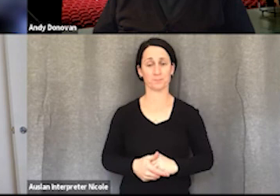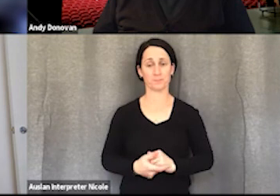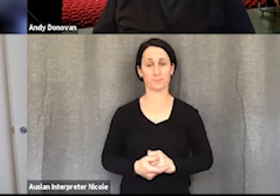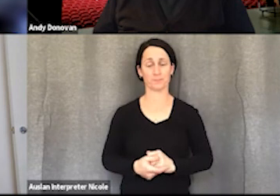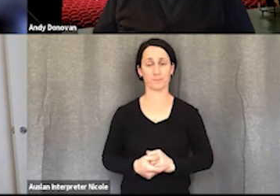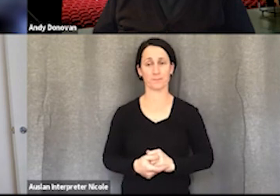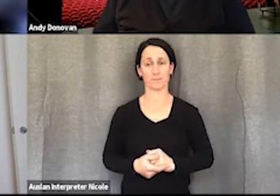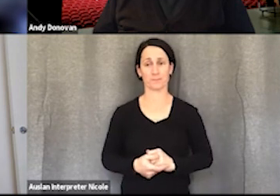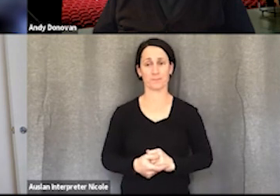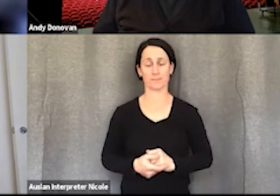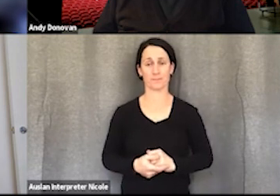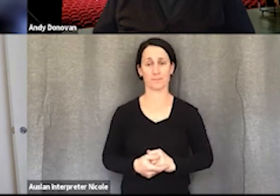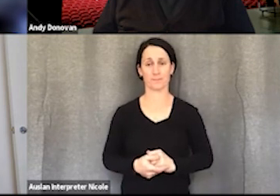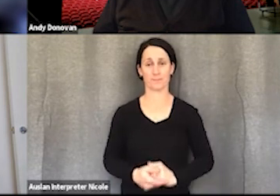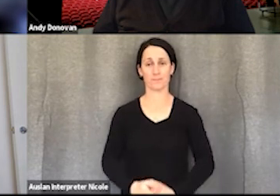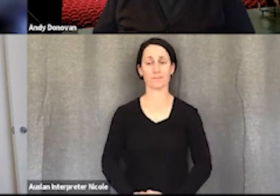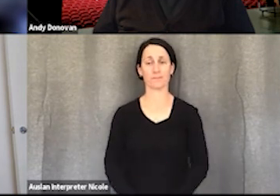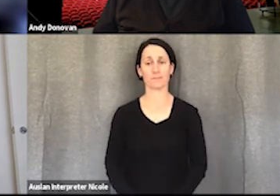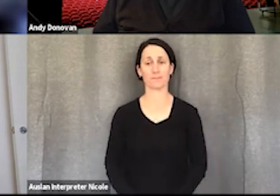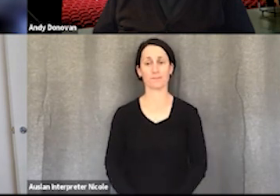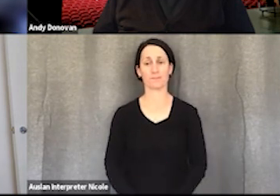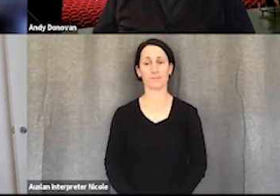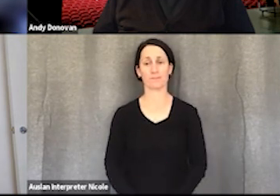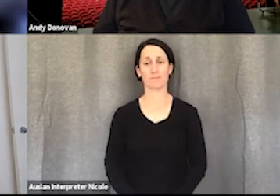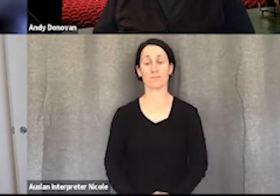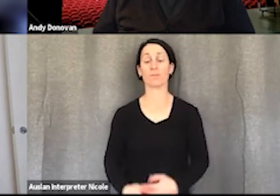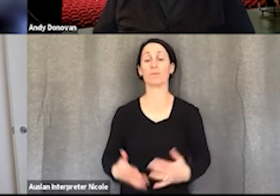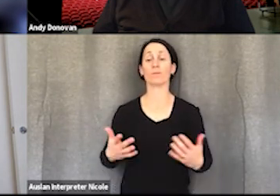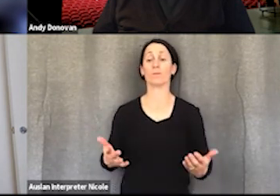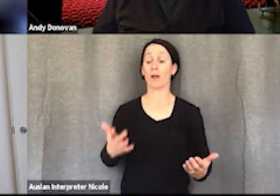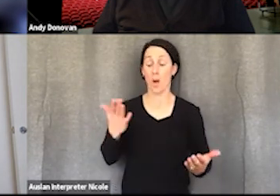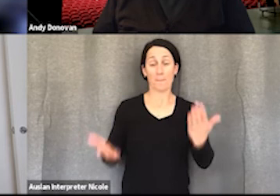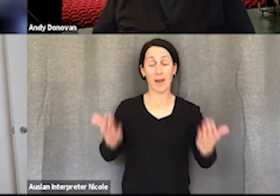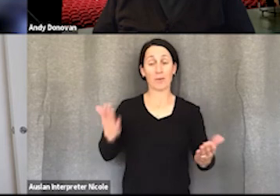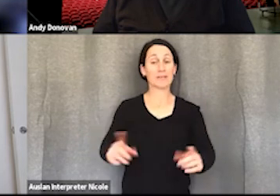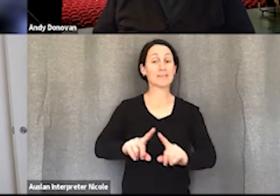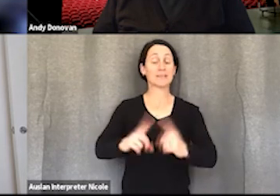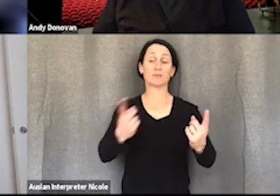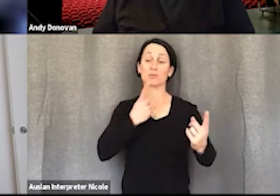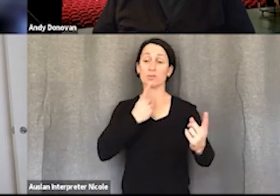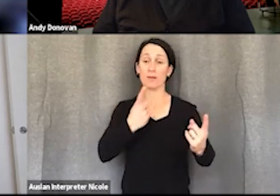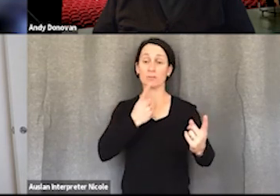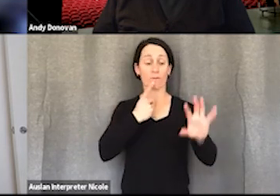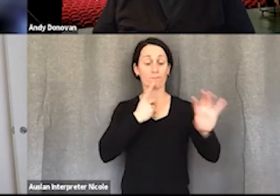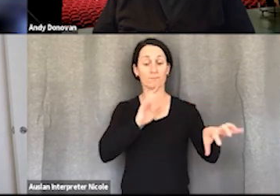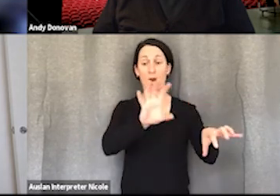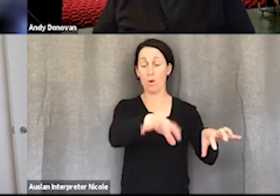In terms of venue preferences, basically when we asked - we asked people to think ahead to the summer